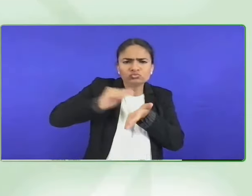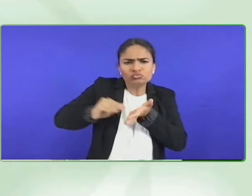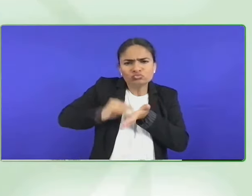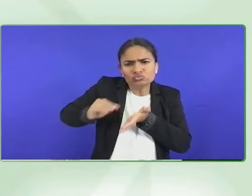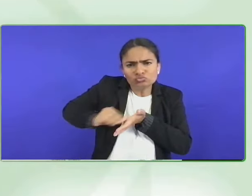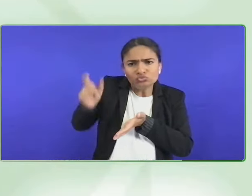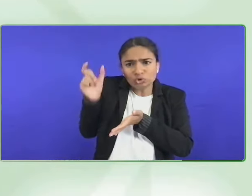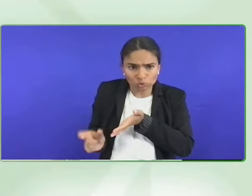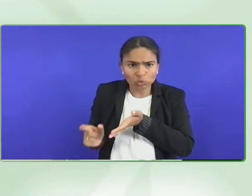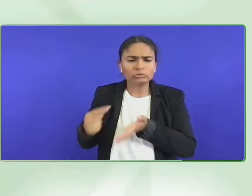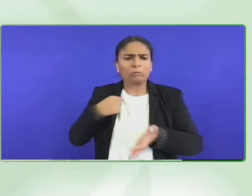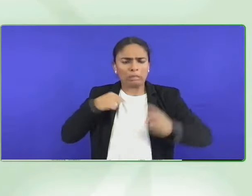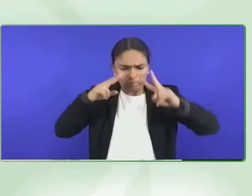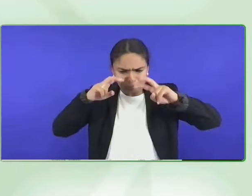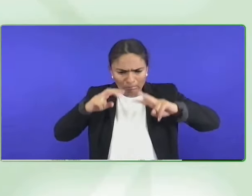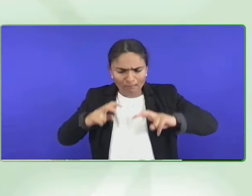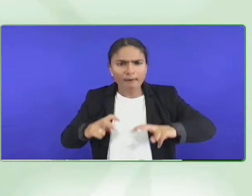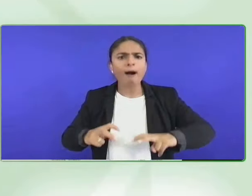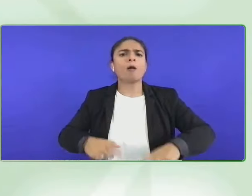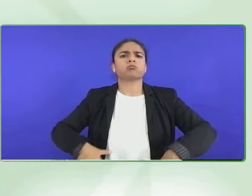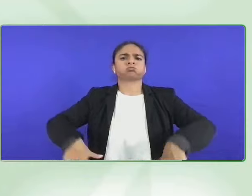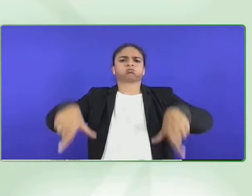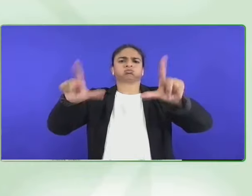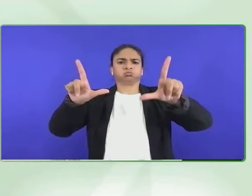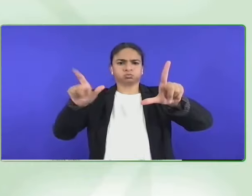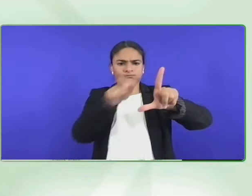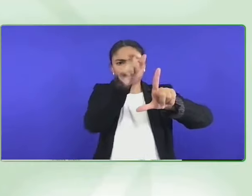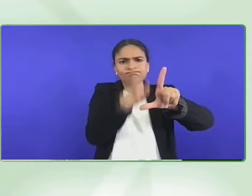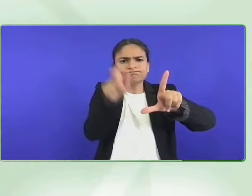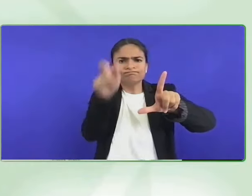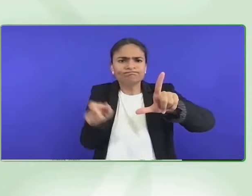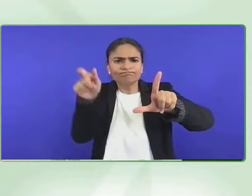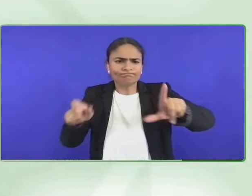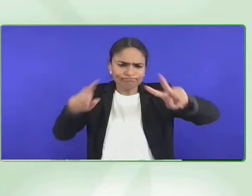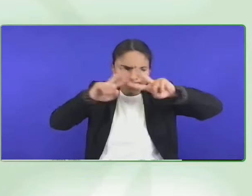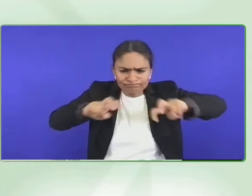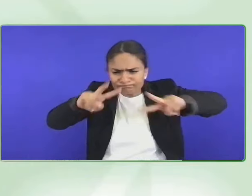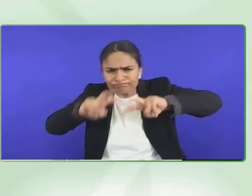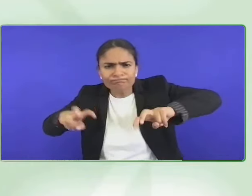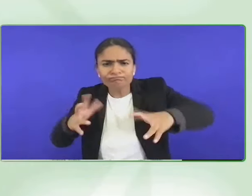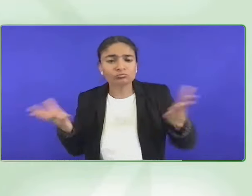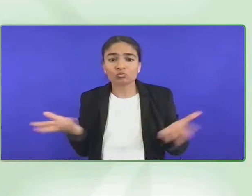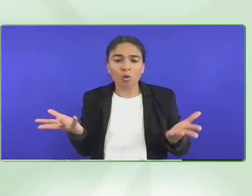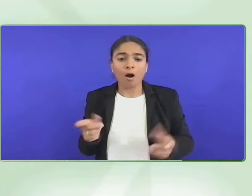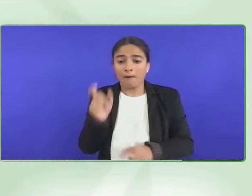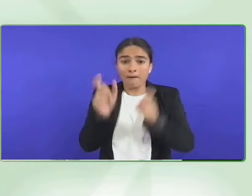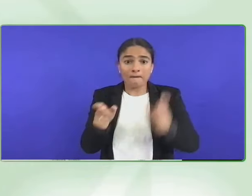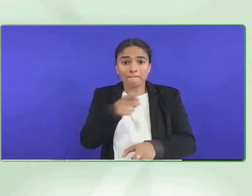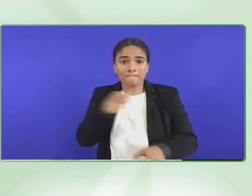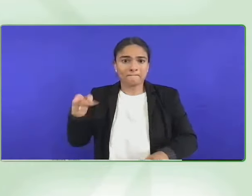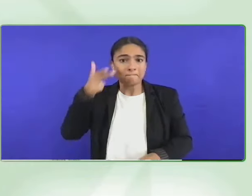that they had to struggle, that other people were facing barriers